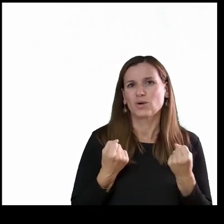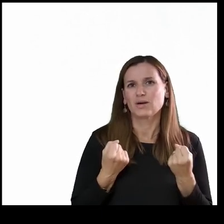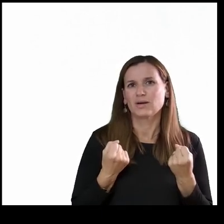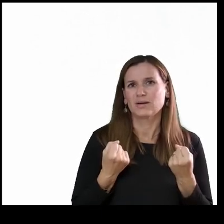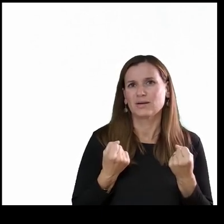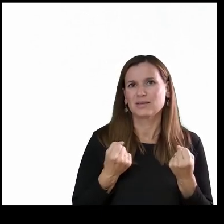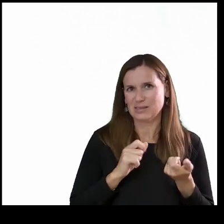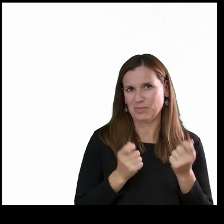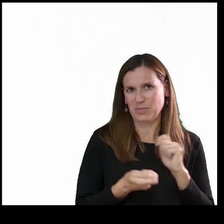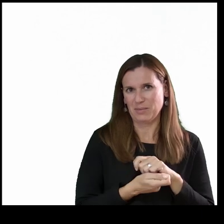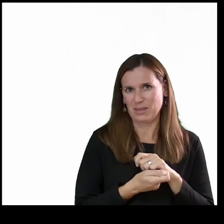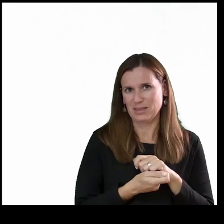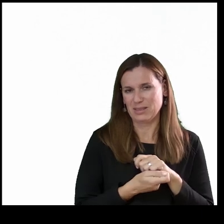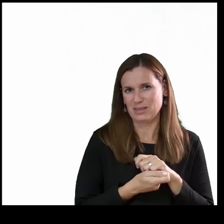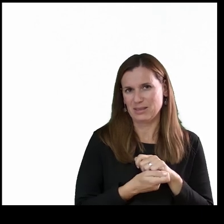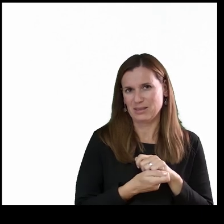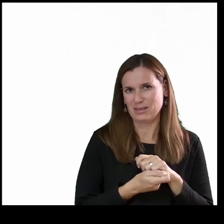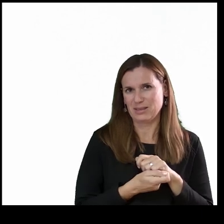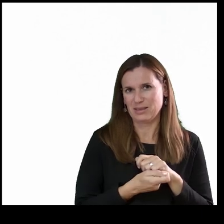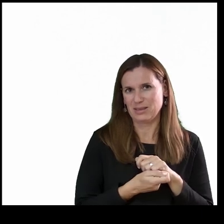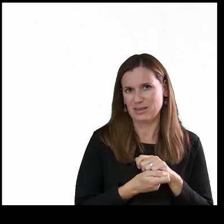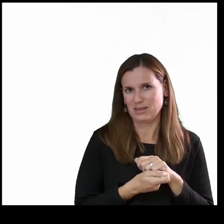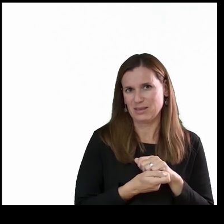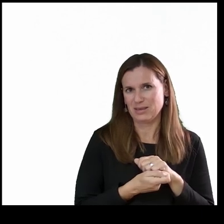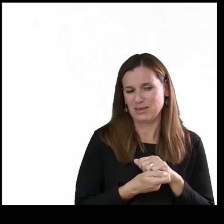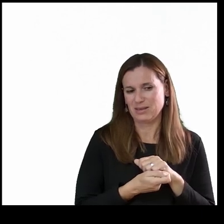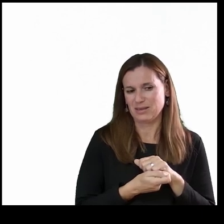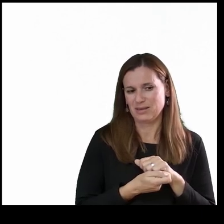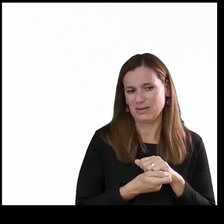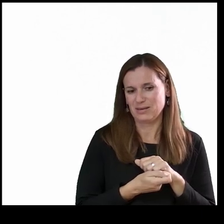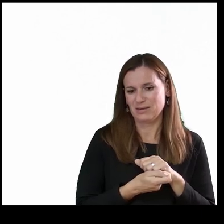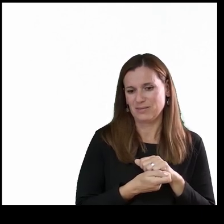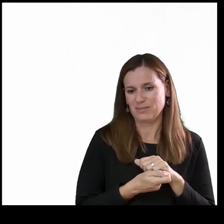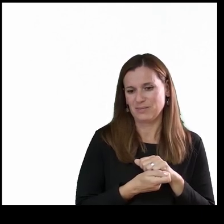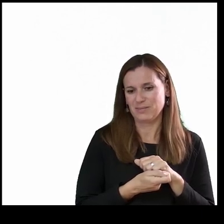change this